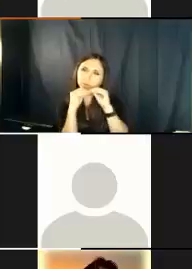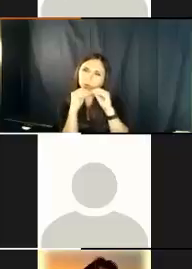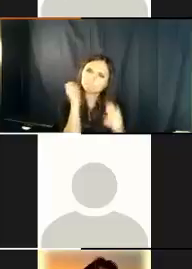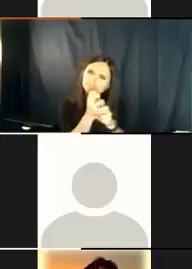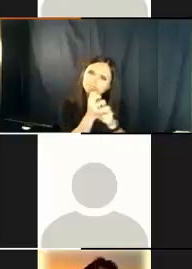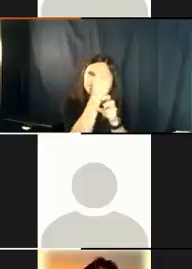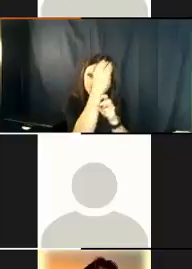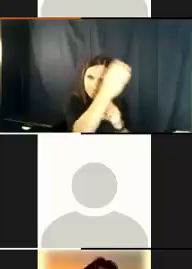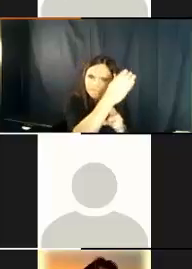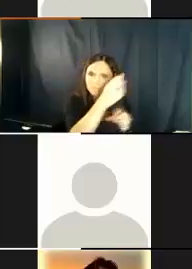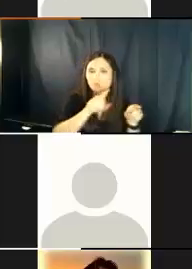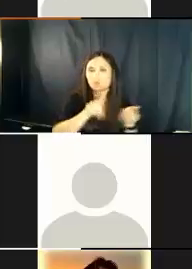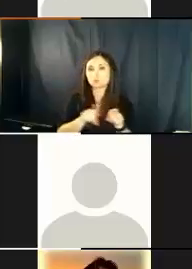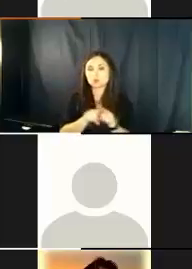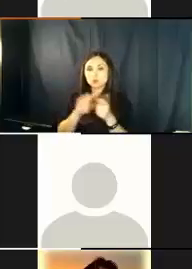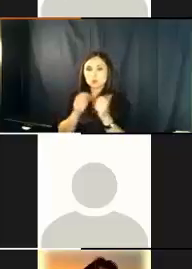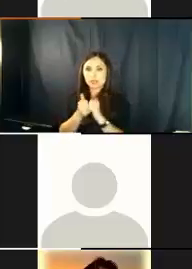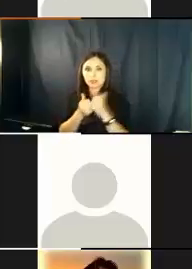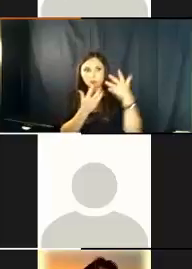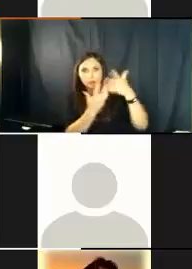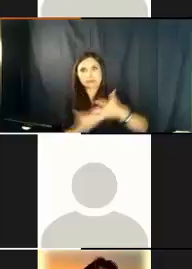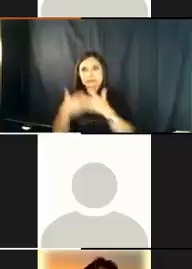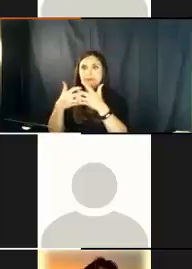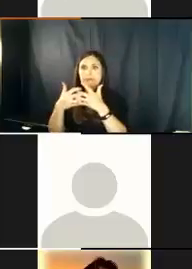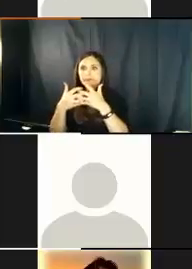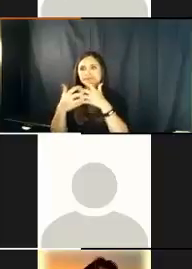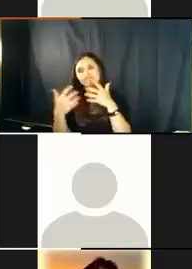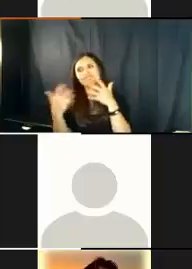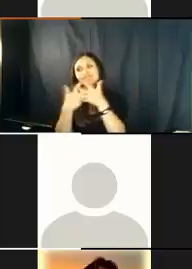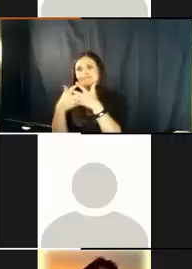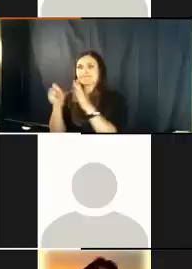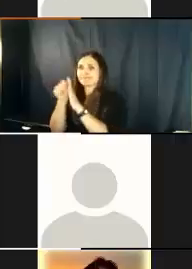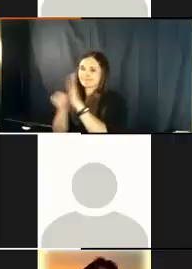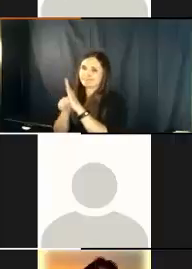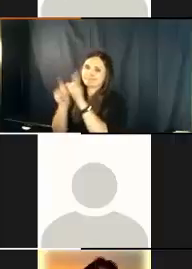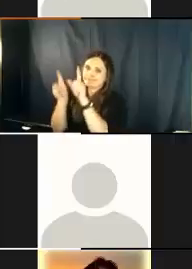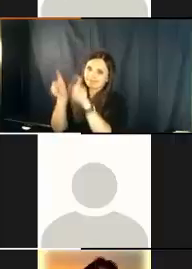And then of course how do we align to a state assessment and buy in.